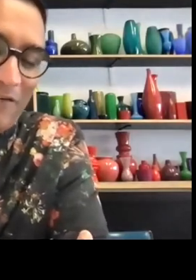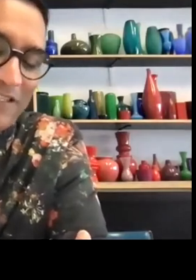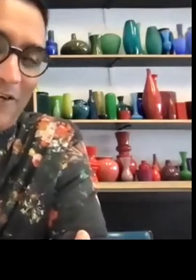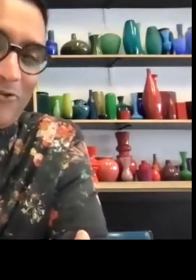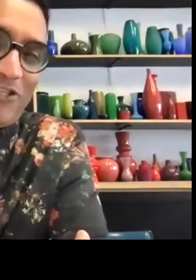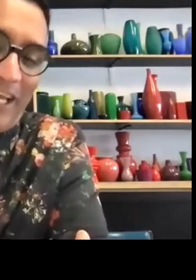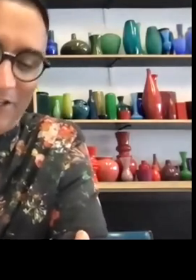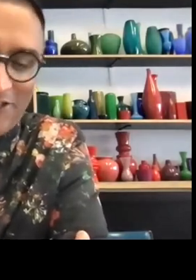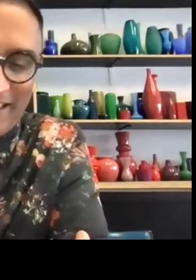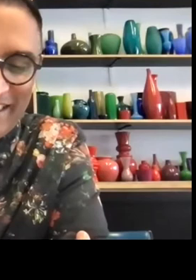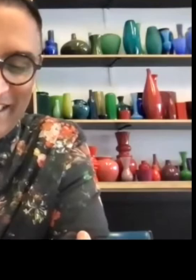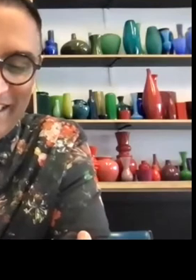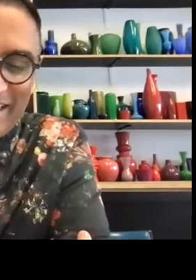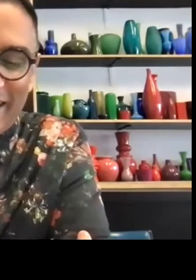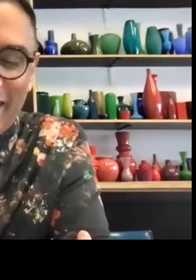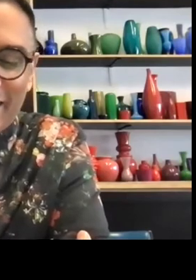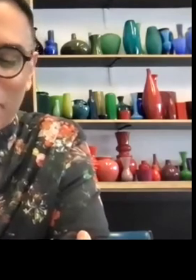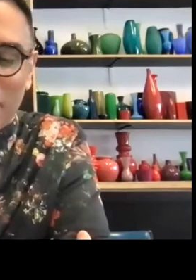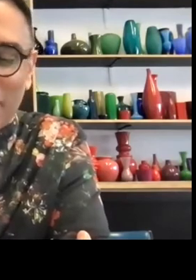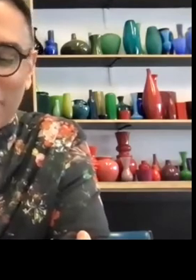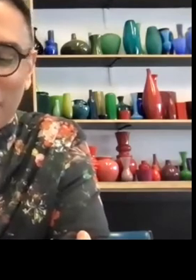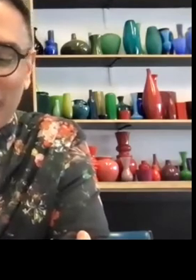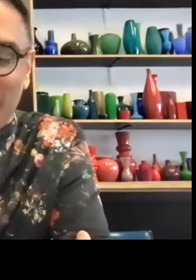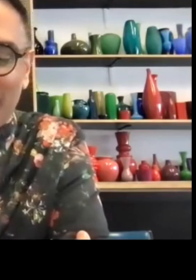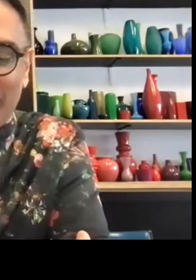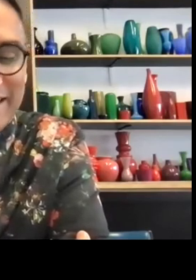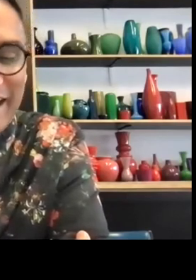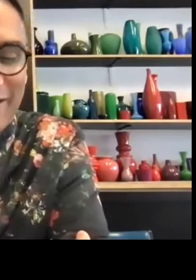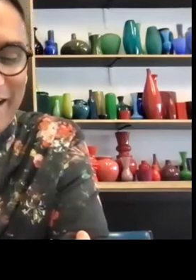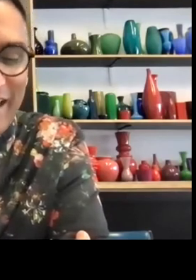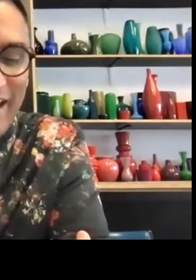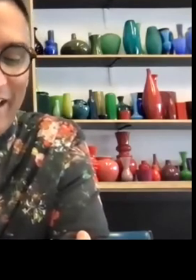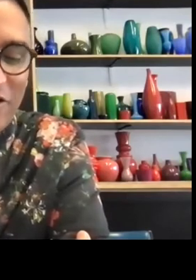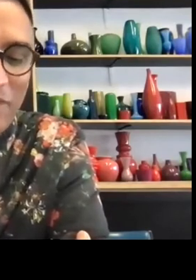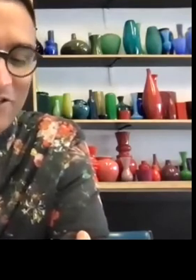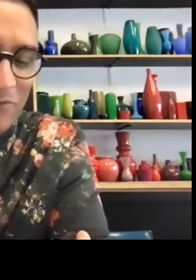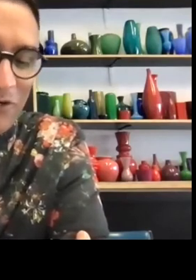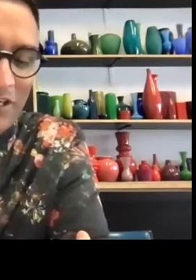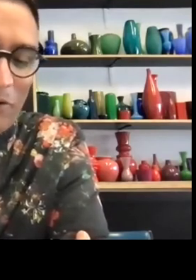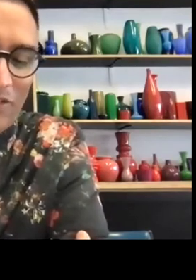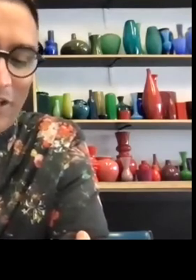social change nina has an upcoming show at dane singer's gallery and her major work apotheosis